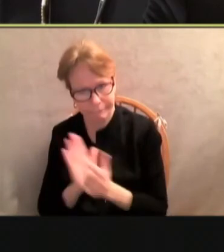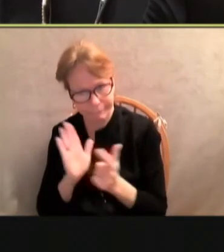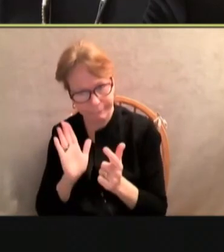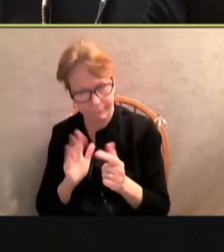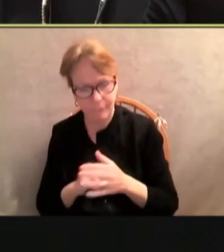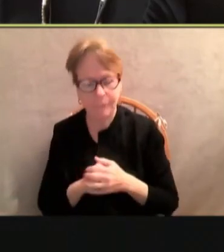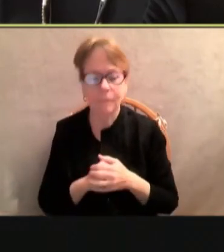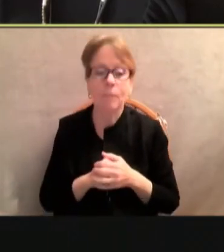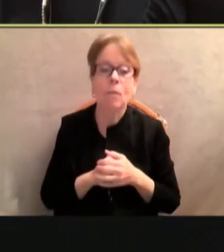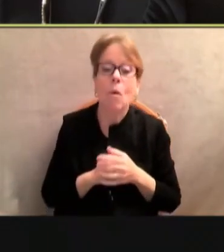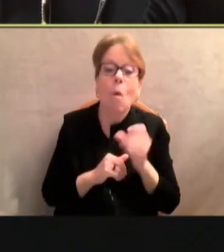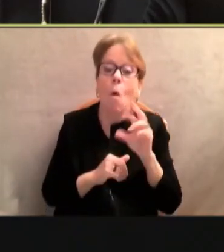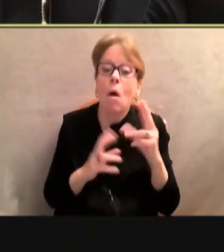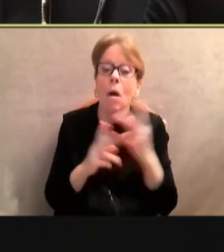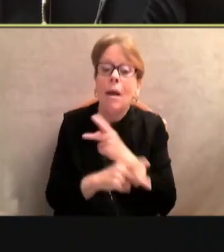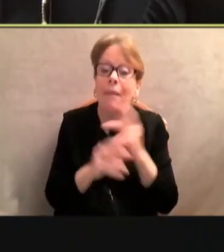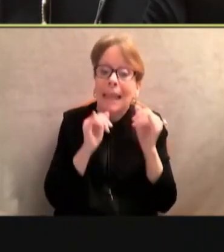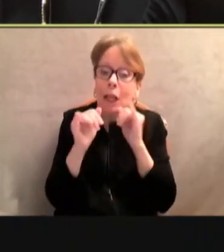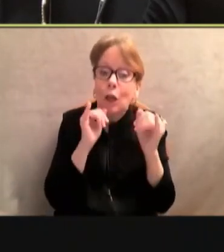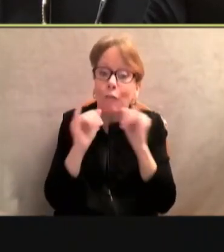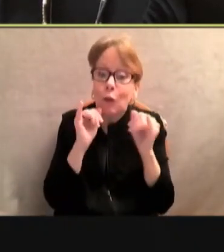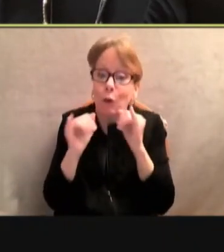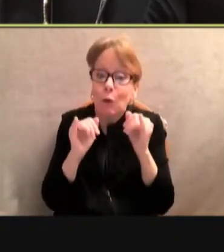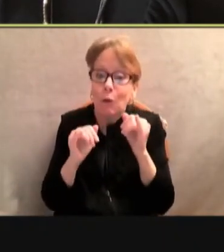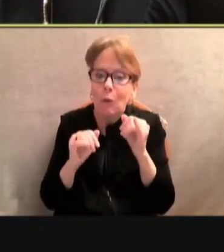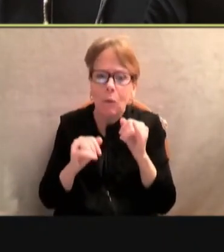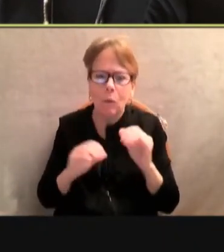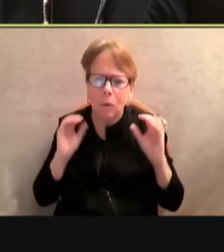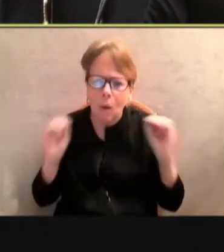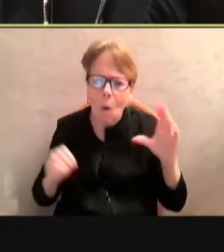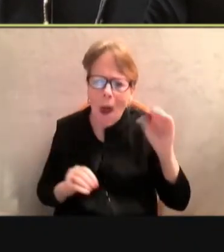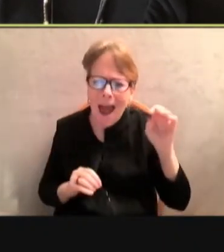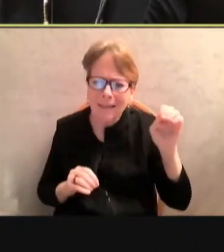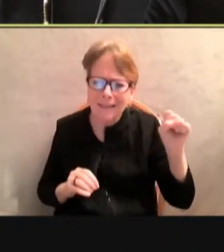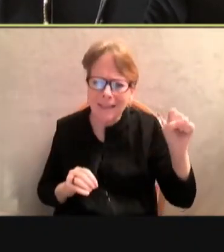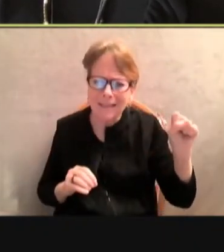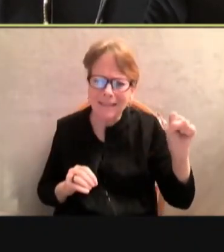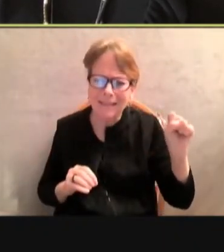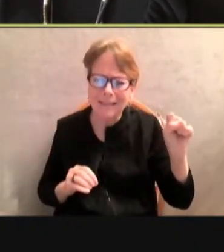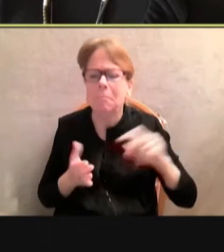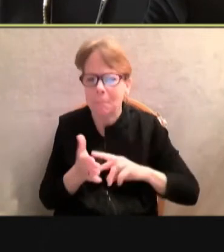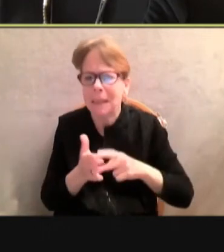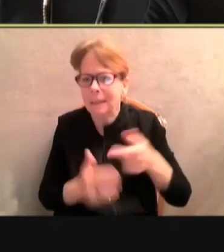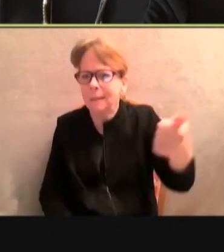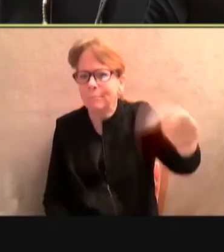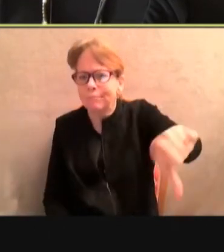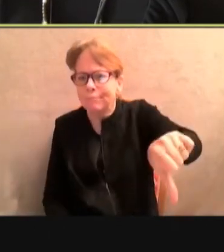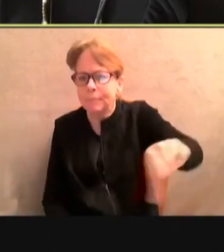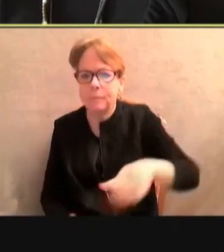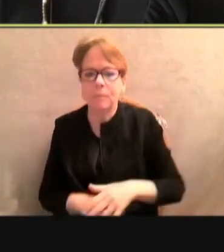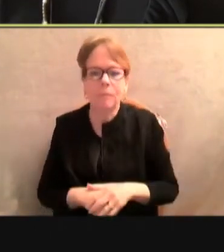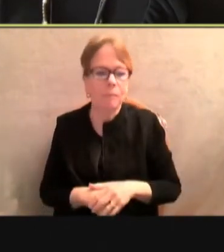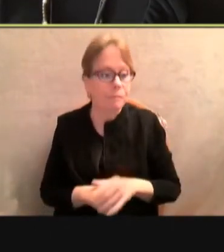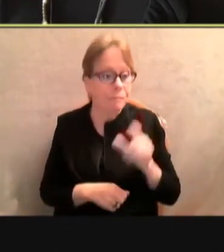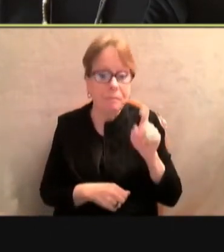accessible is a type of discrimination. So if someone needs a translator, if someone